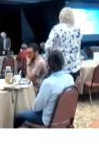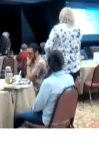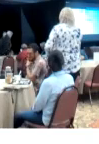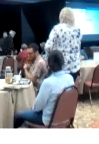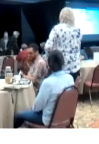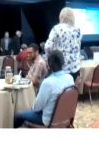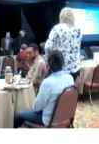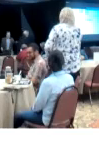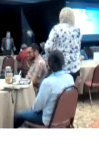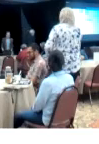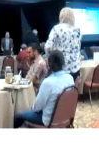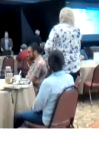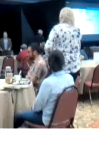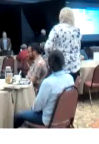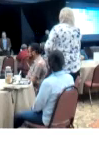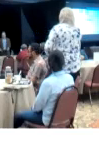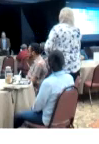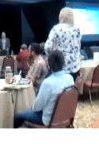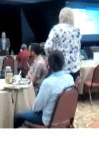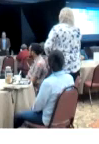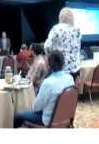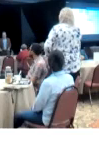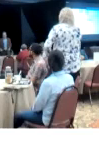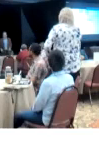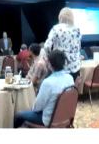had about 500 people with various disabilities, so on, basic human and